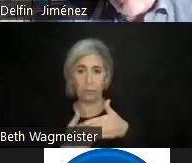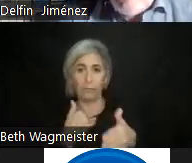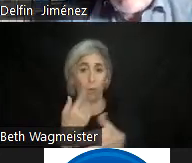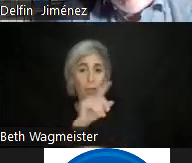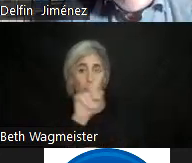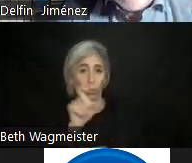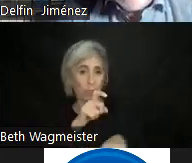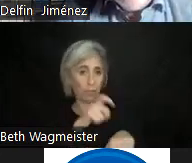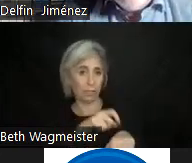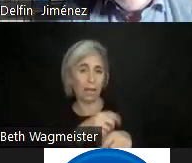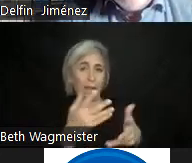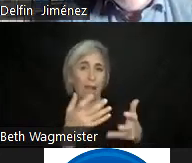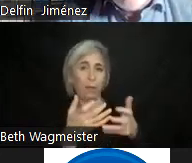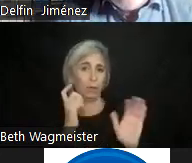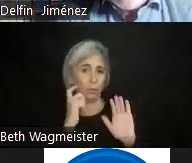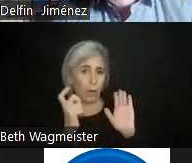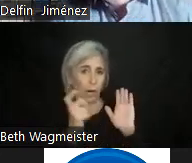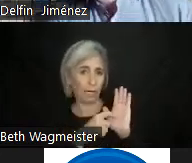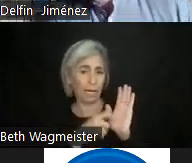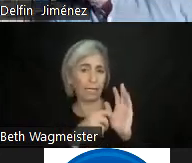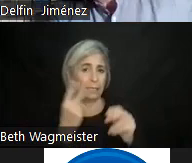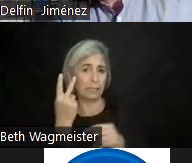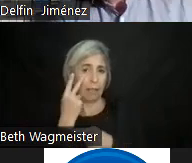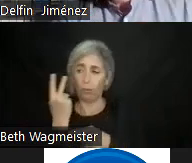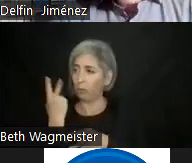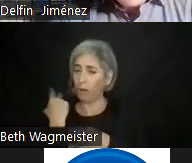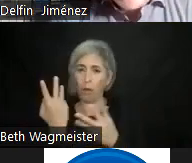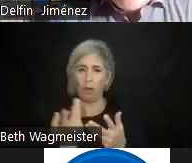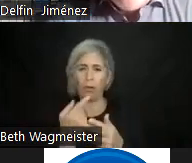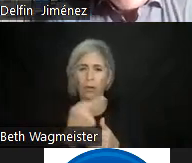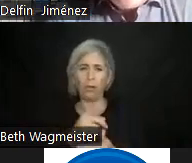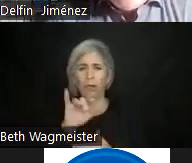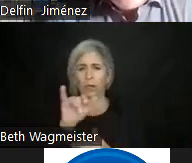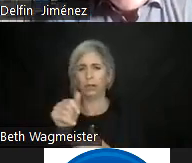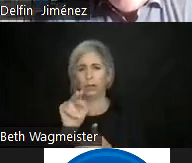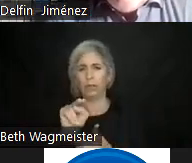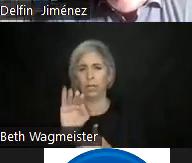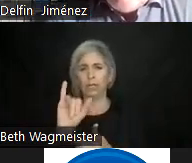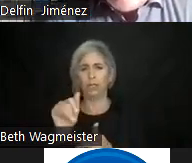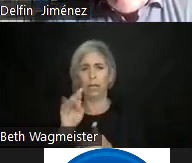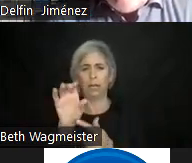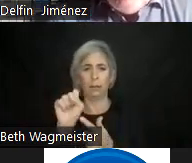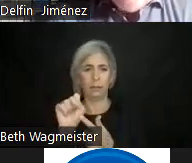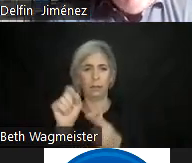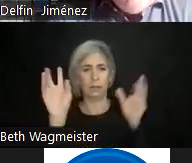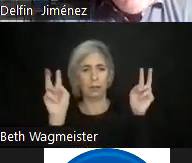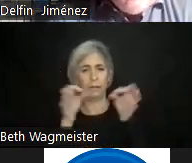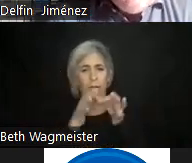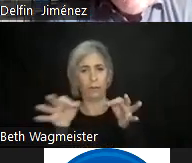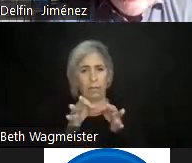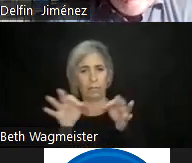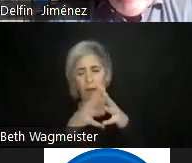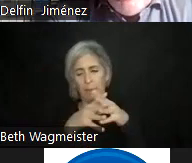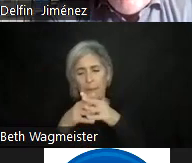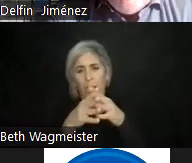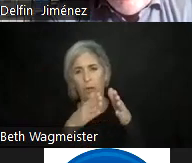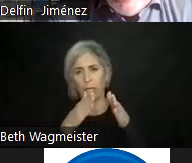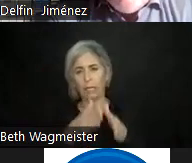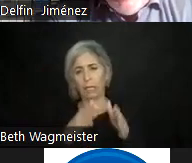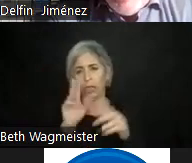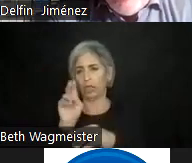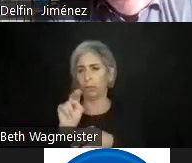I would like to recall, finish to recall a phrase of the great American urban planning, Jane Jacobs,